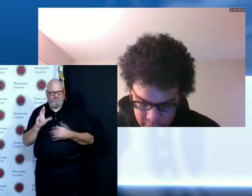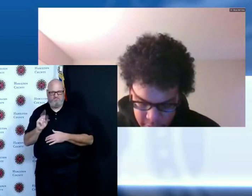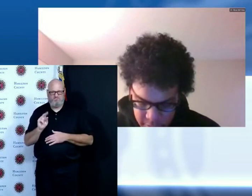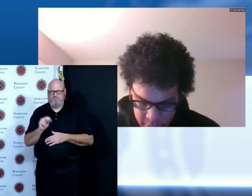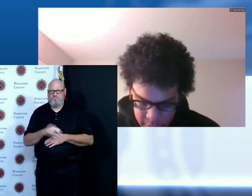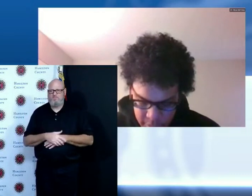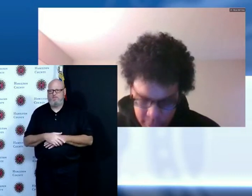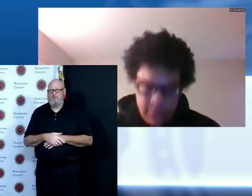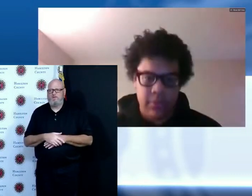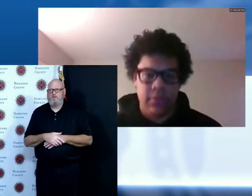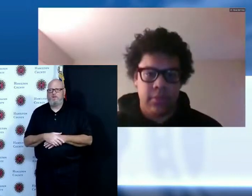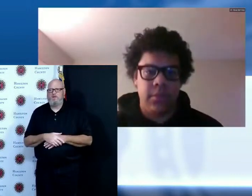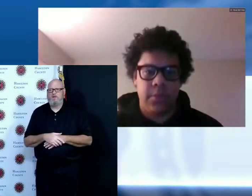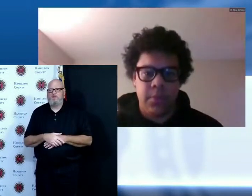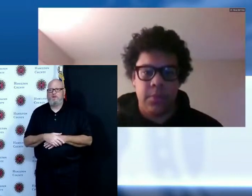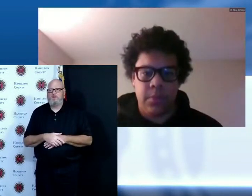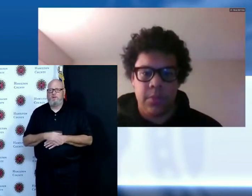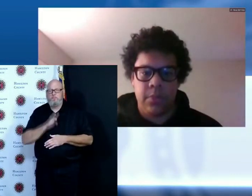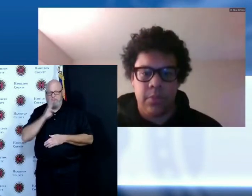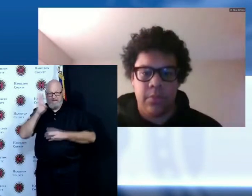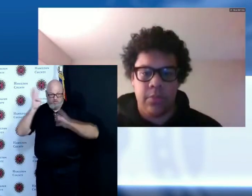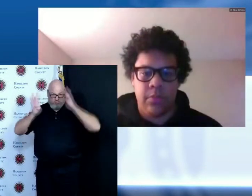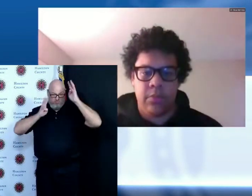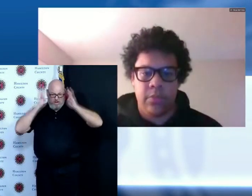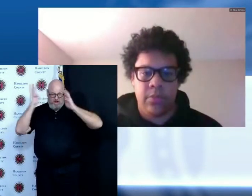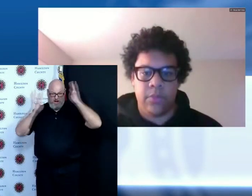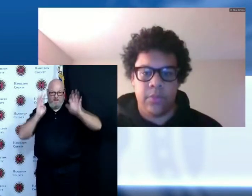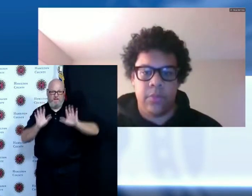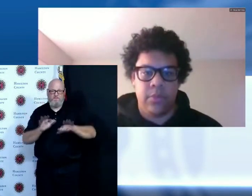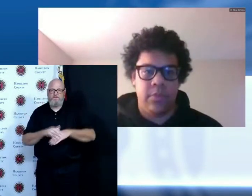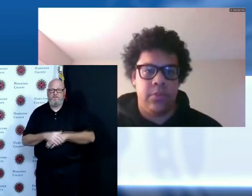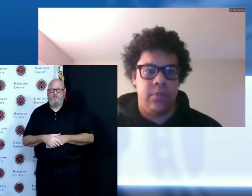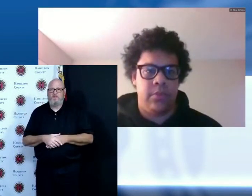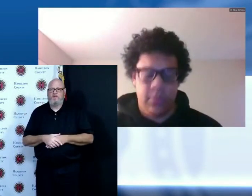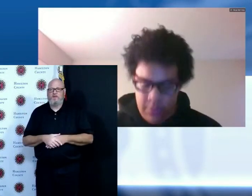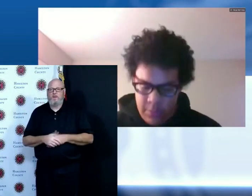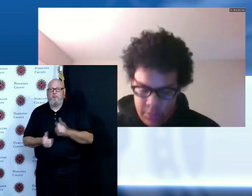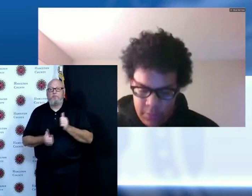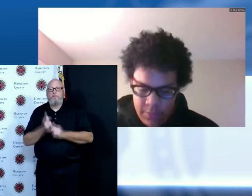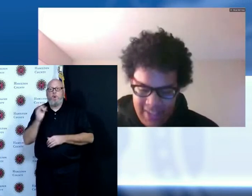of course we're still averaging a lot of cases per 100,000 people but with the current trends